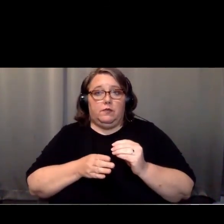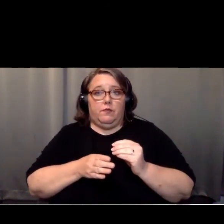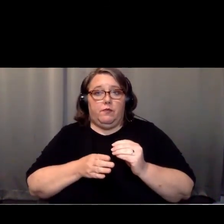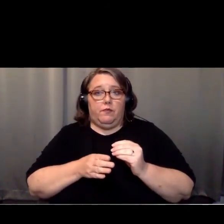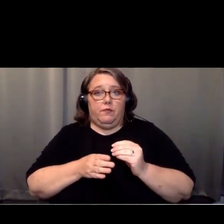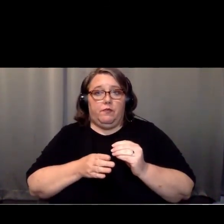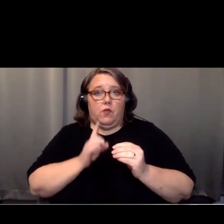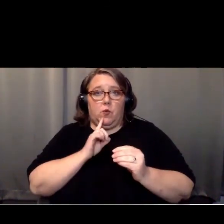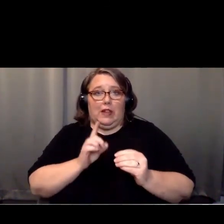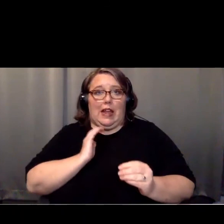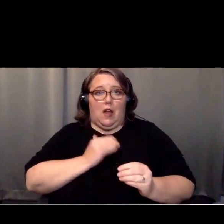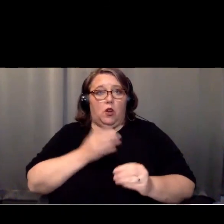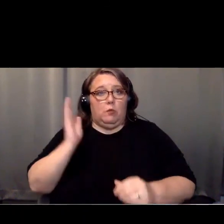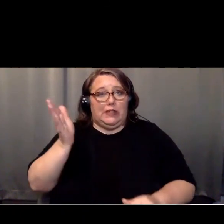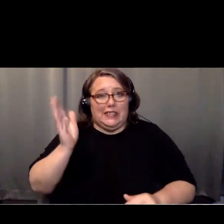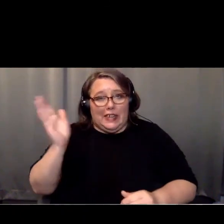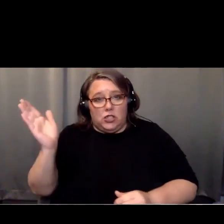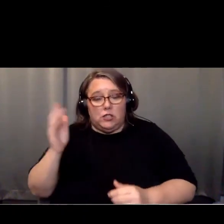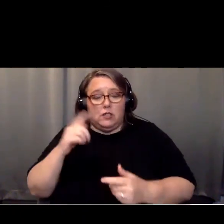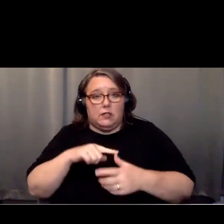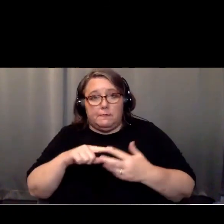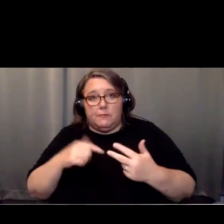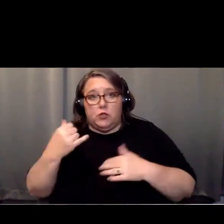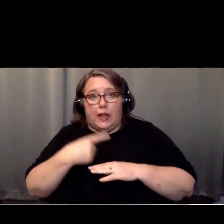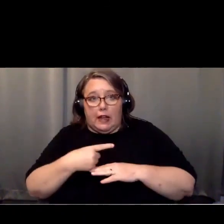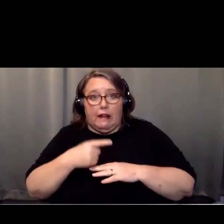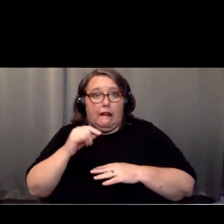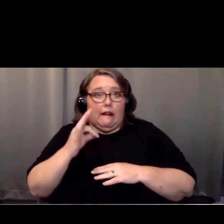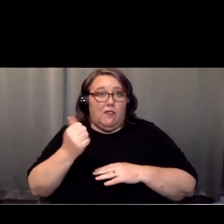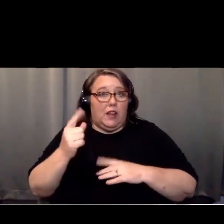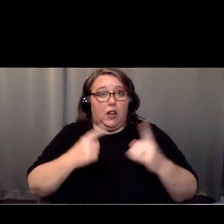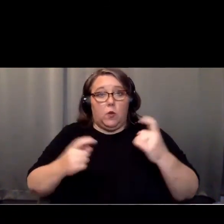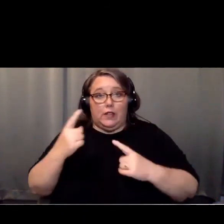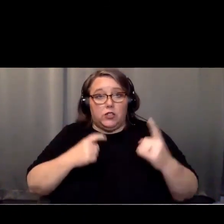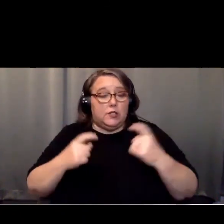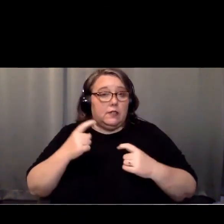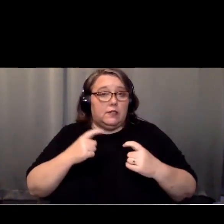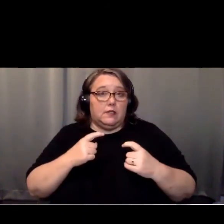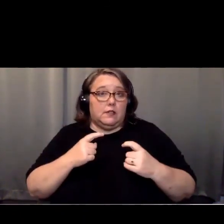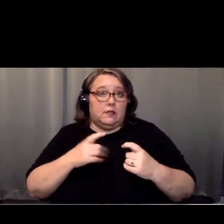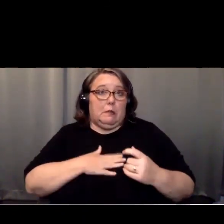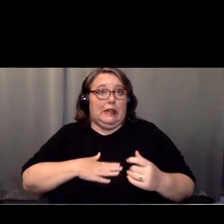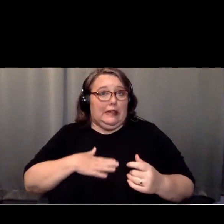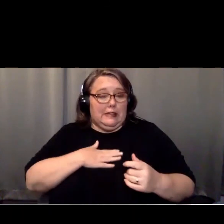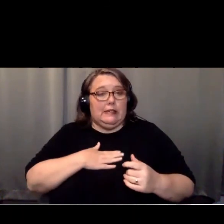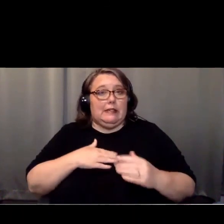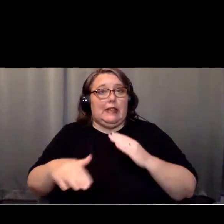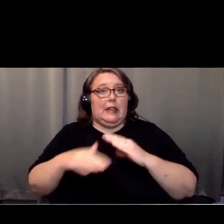pretty much our presentations today. If anybody has any questions, feel free to email us,